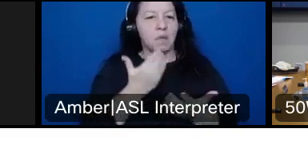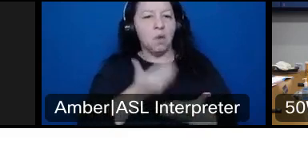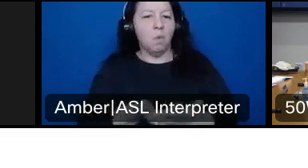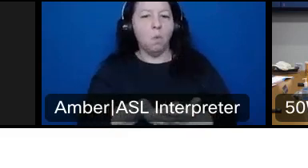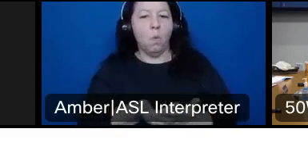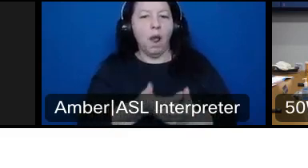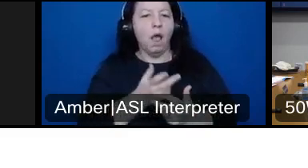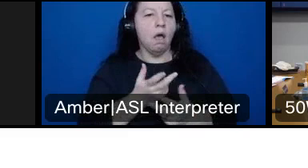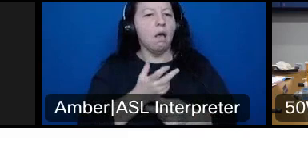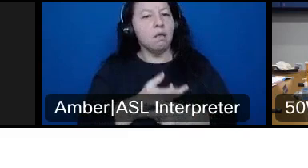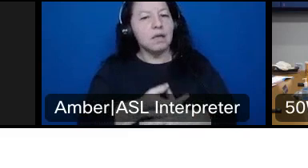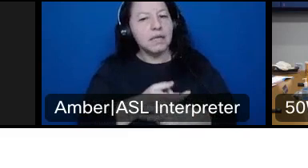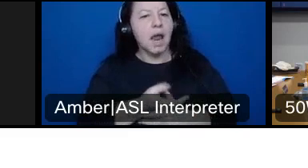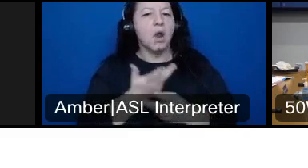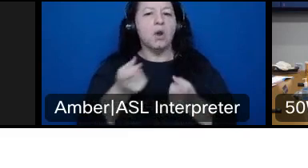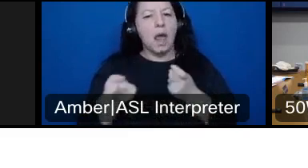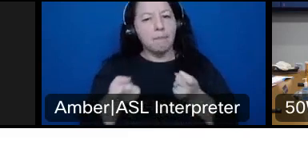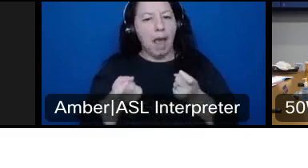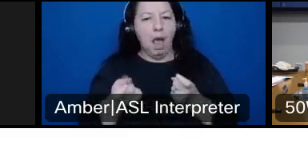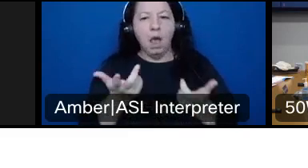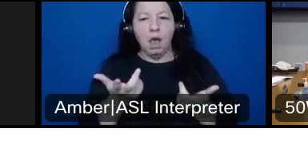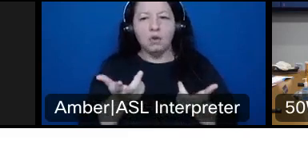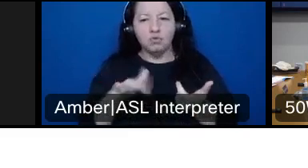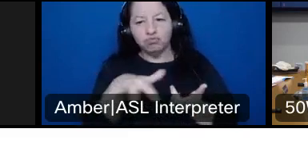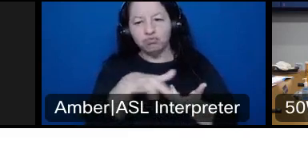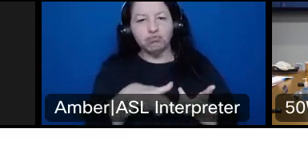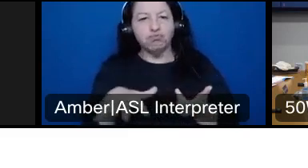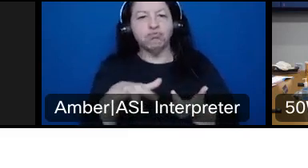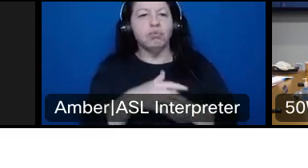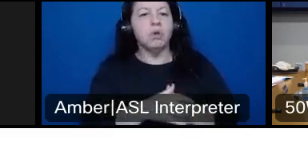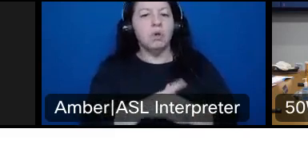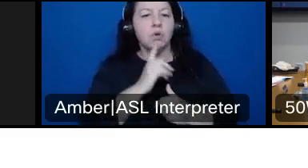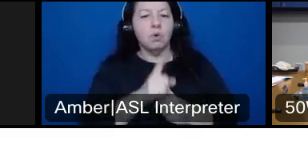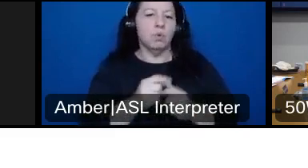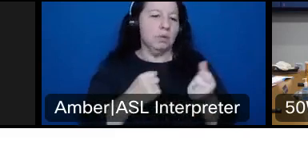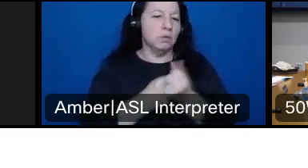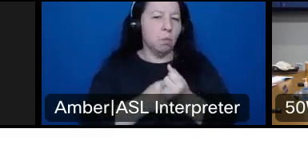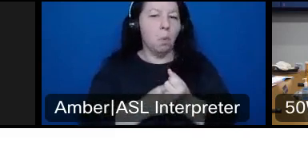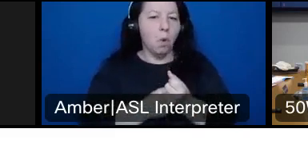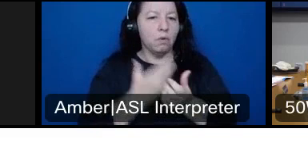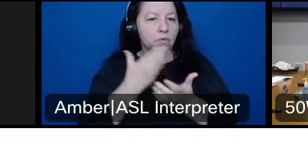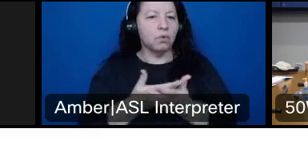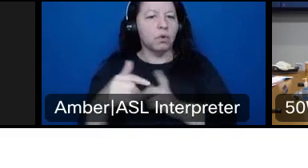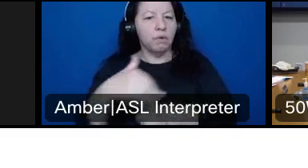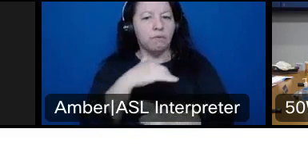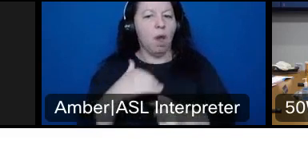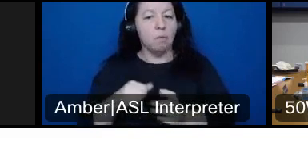kind of managed and and really. Uh, very supportive environments, so we were very impressed when we visit.